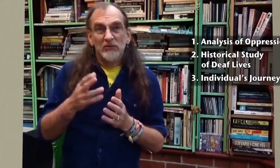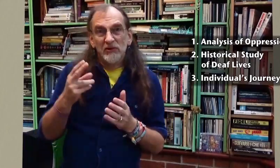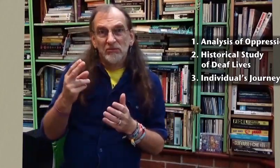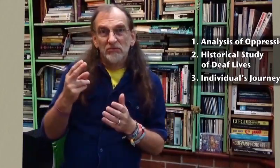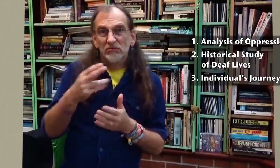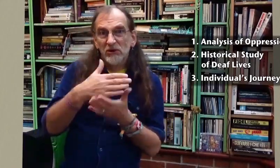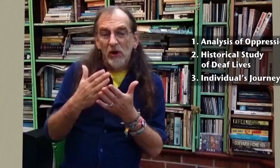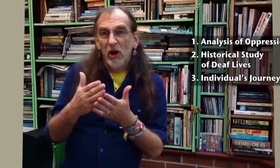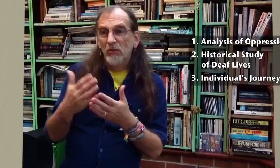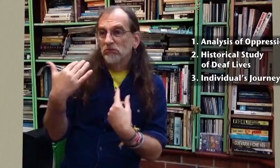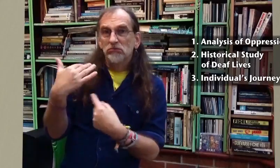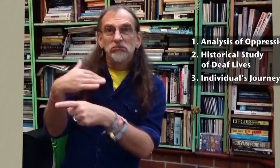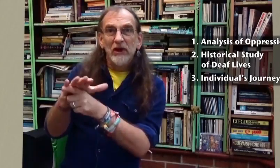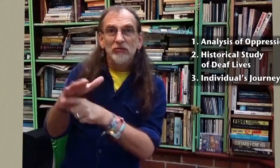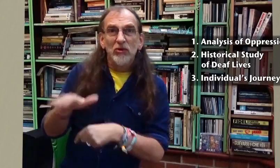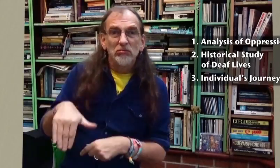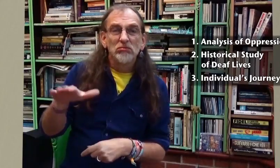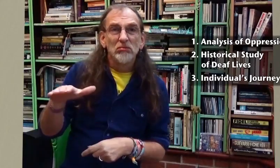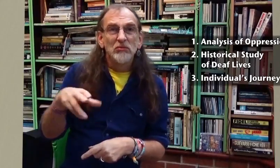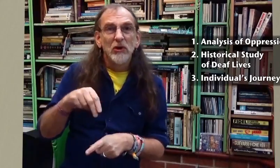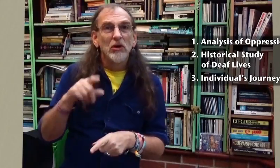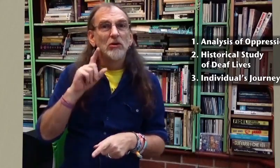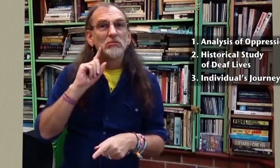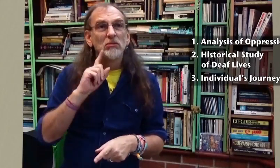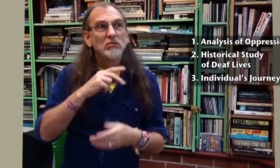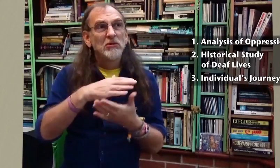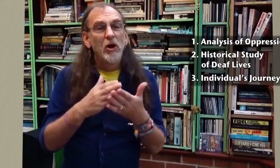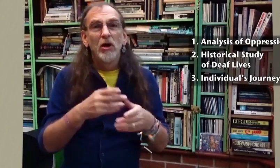And whether a Deaf person was raised in a more mainstreamed educational setting